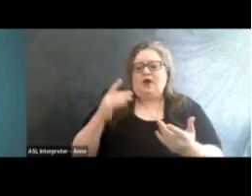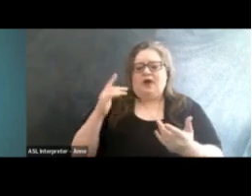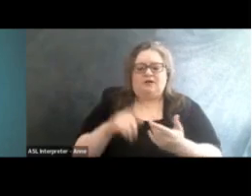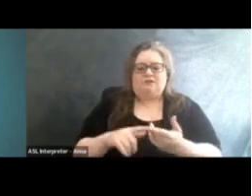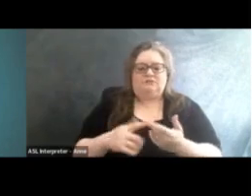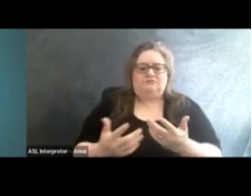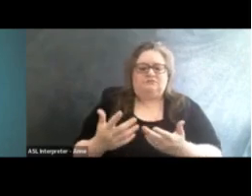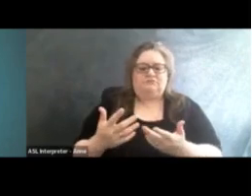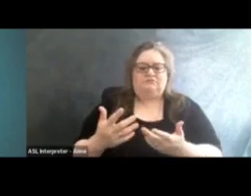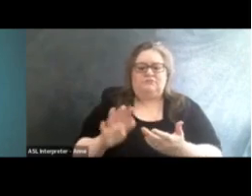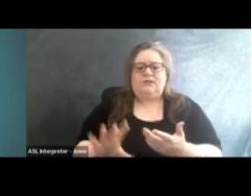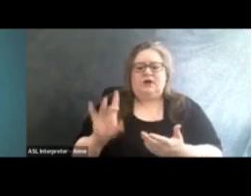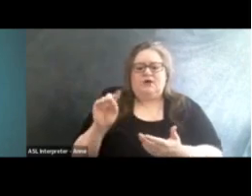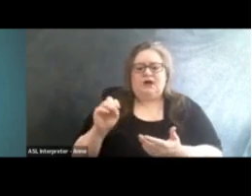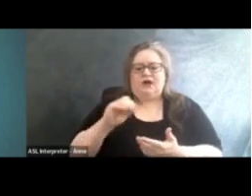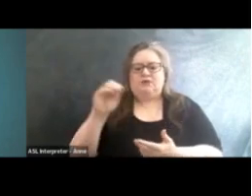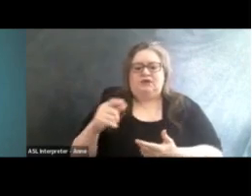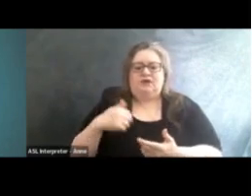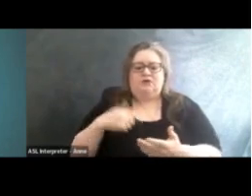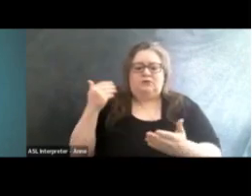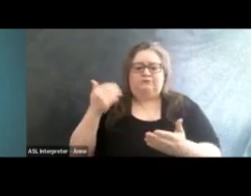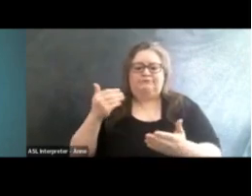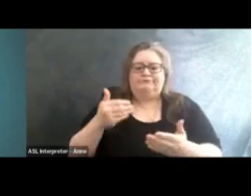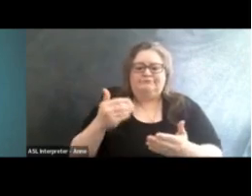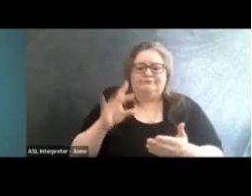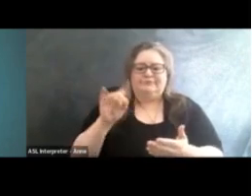reach the 80% so we're almost there. We just want to give